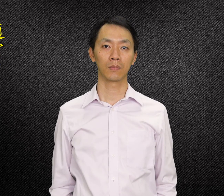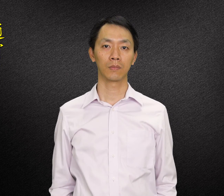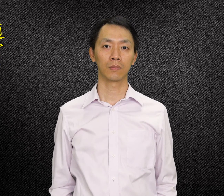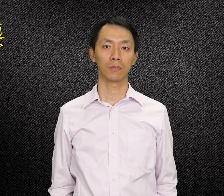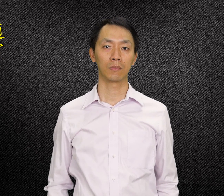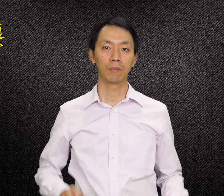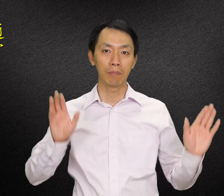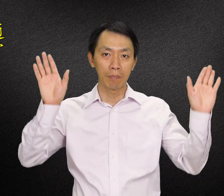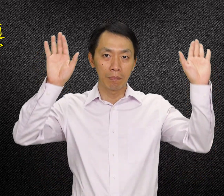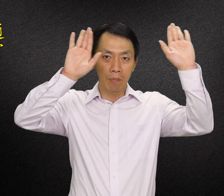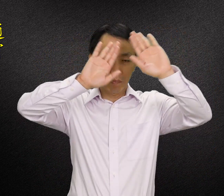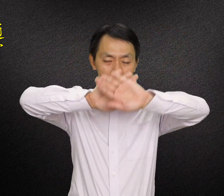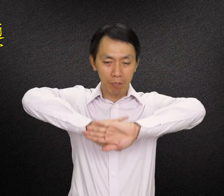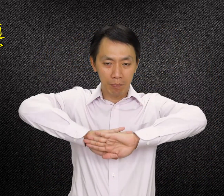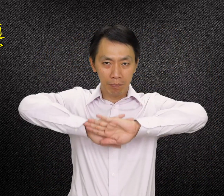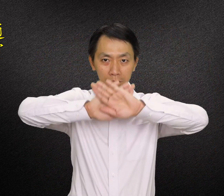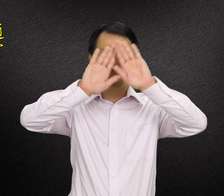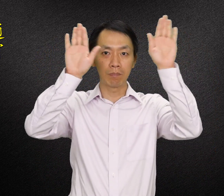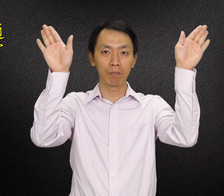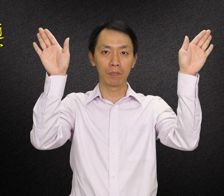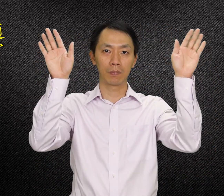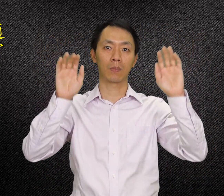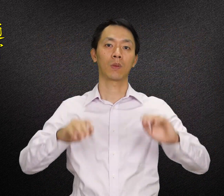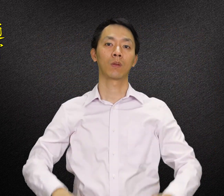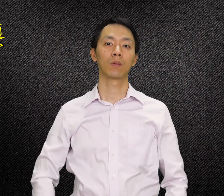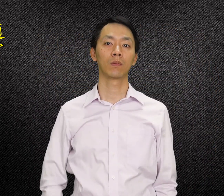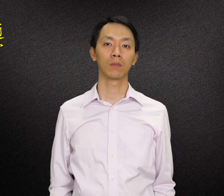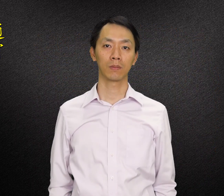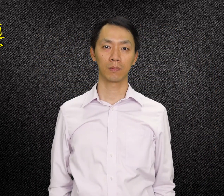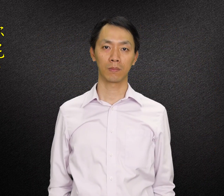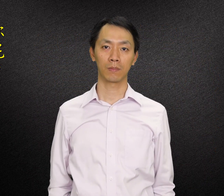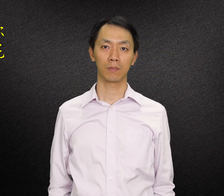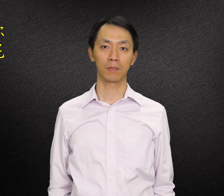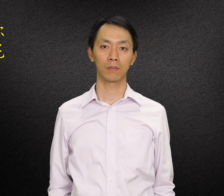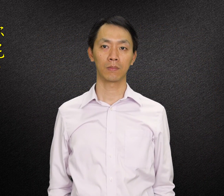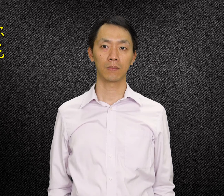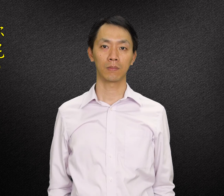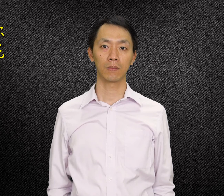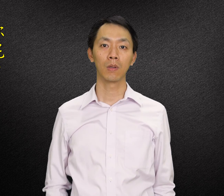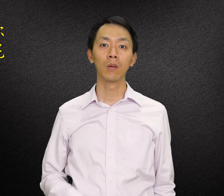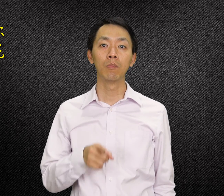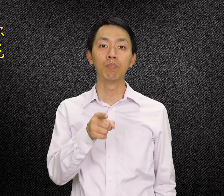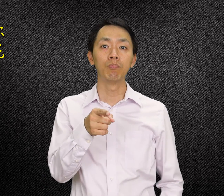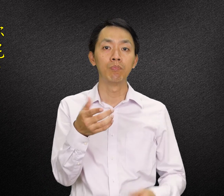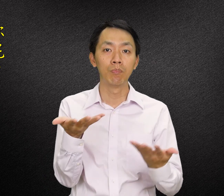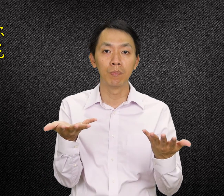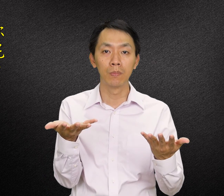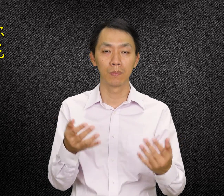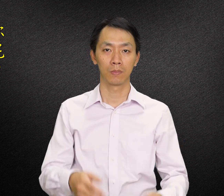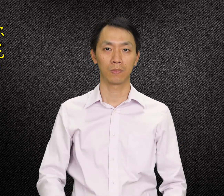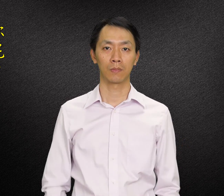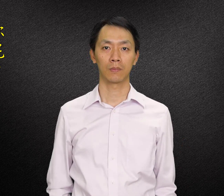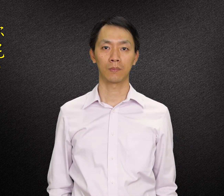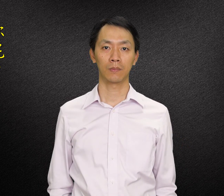overnight How about you?